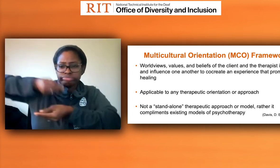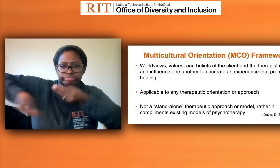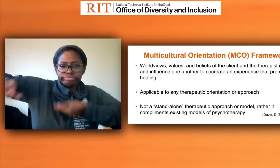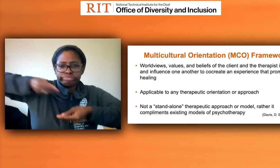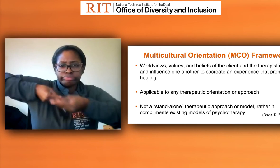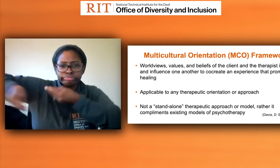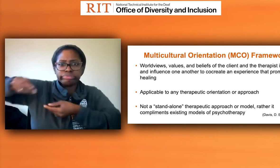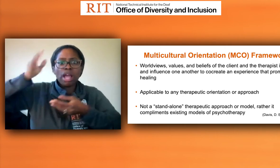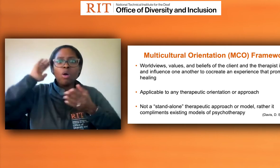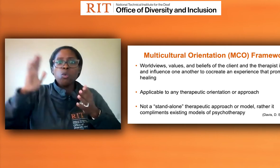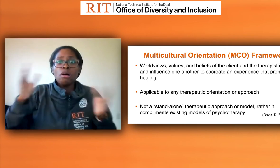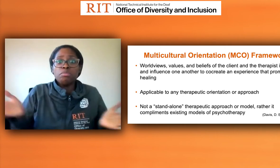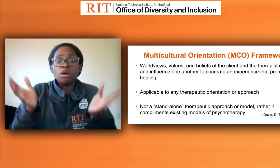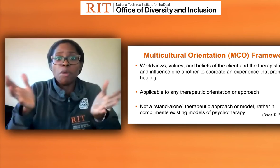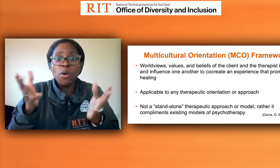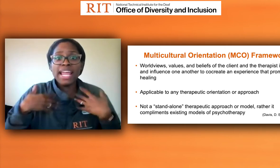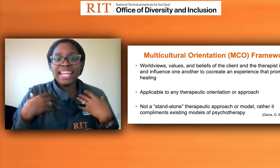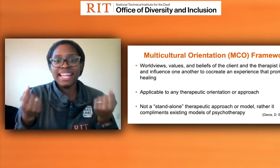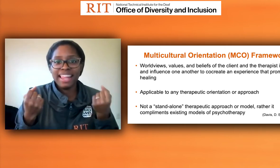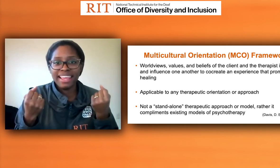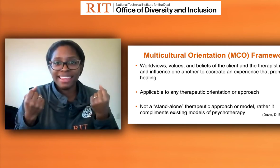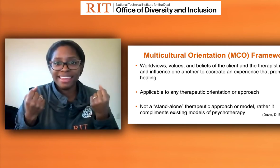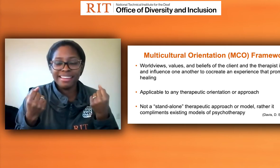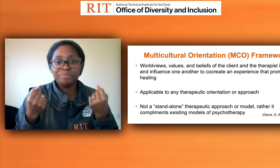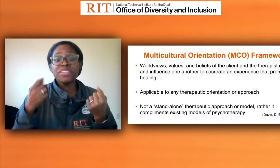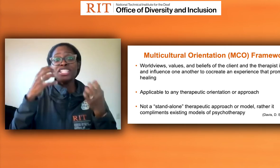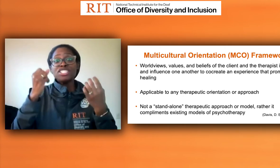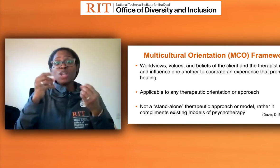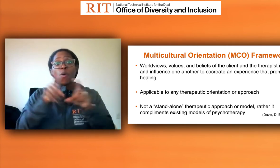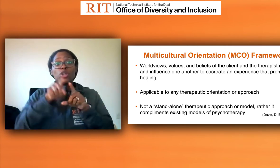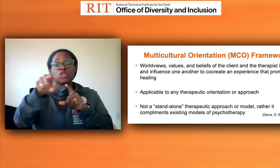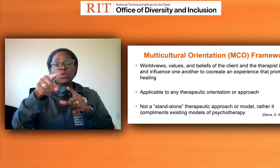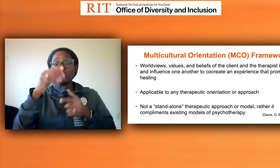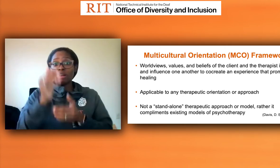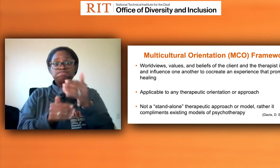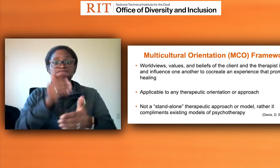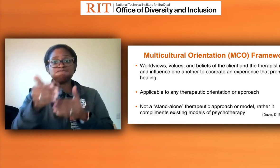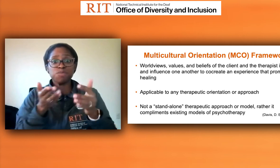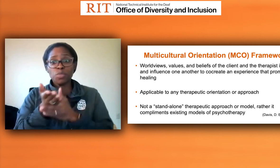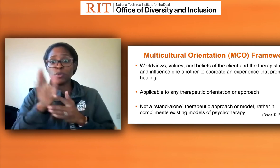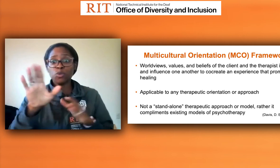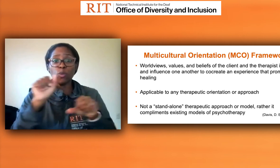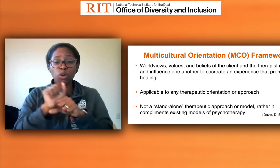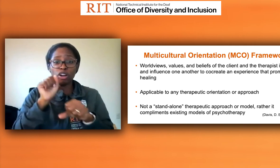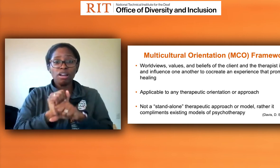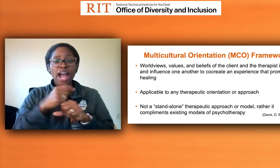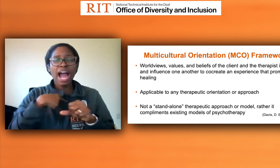Information sharing can oftentimes promote healing, especially if you come at it from that lens.